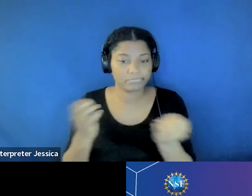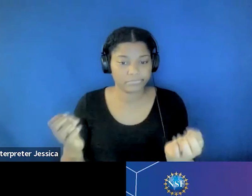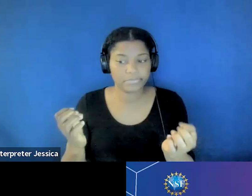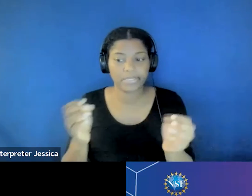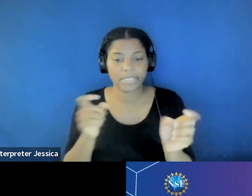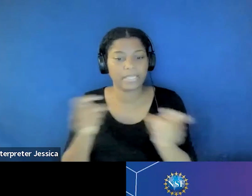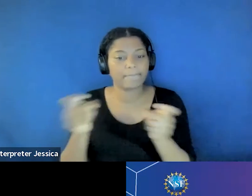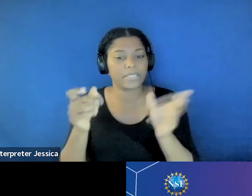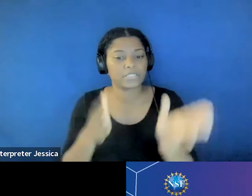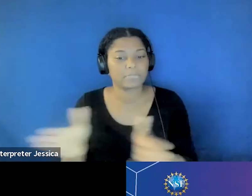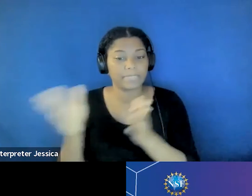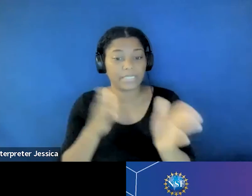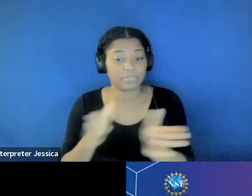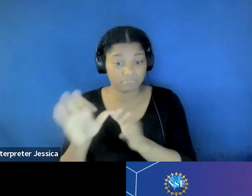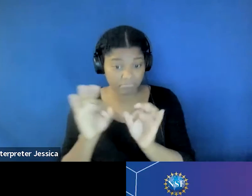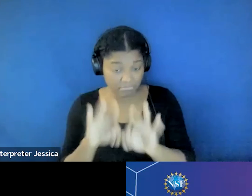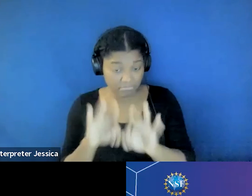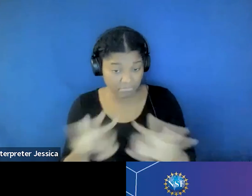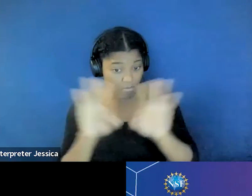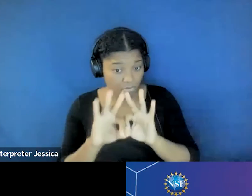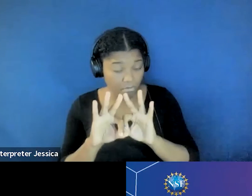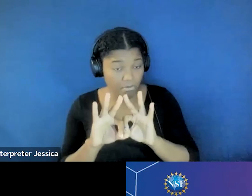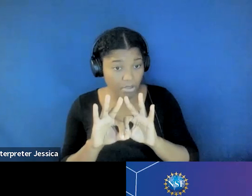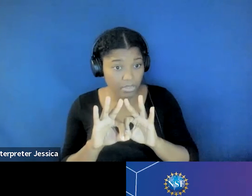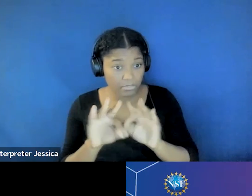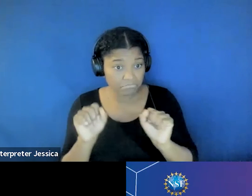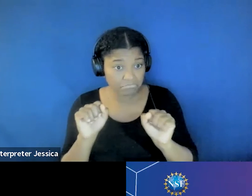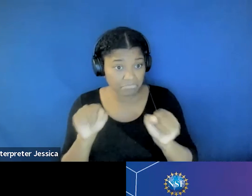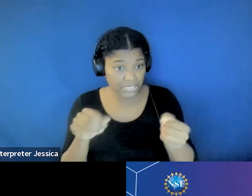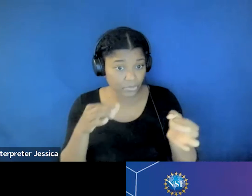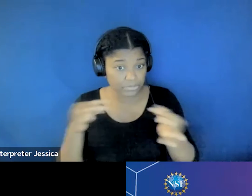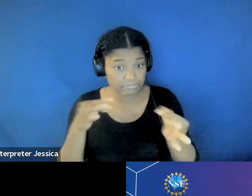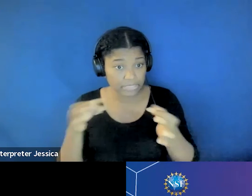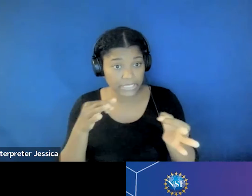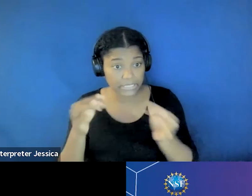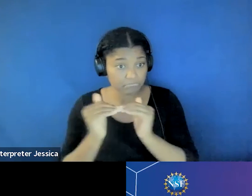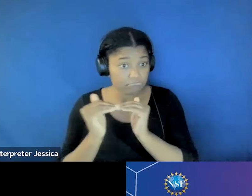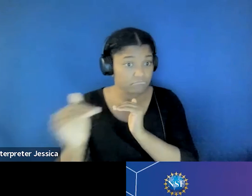"How important is that and can you talk about sustainability in terms of the long-term use